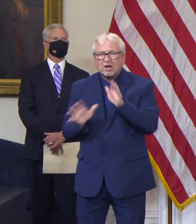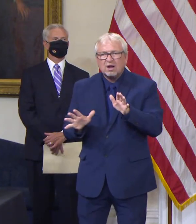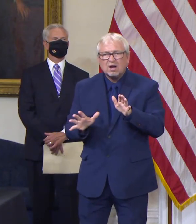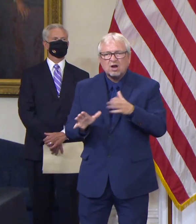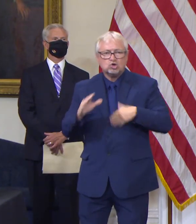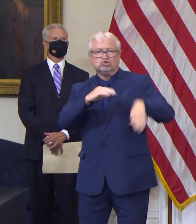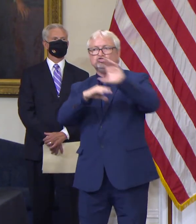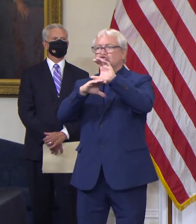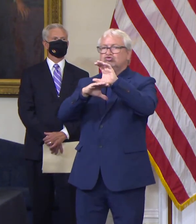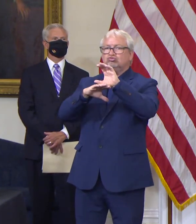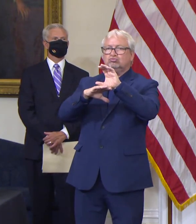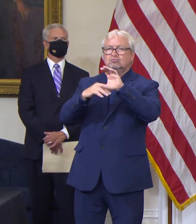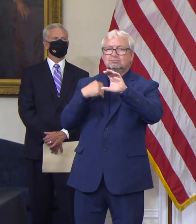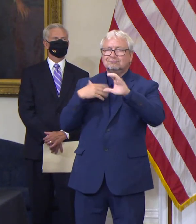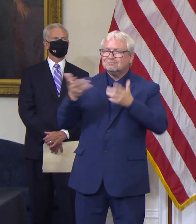real shame.